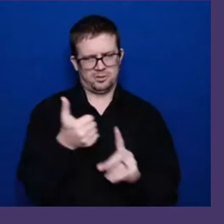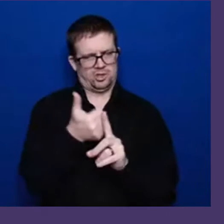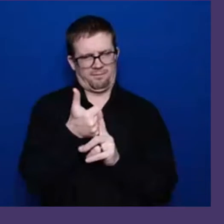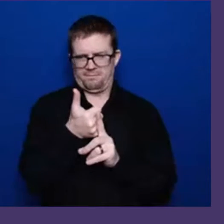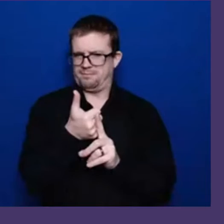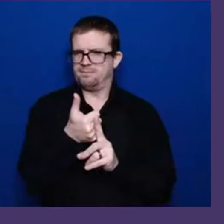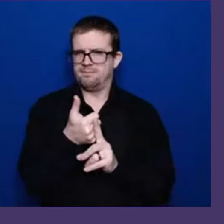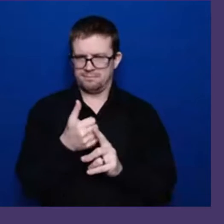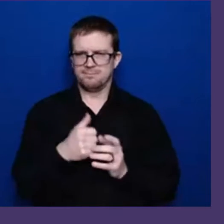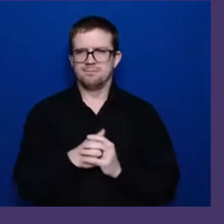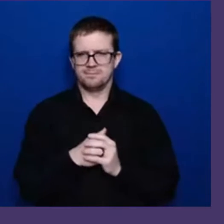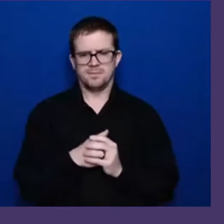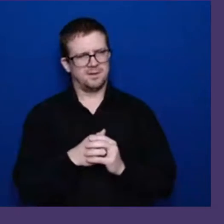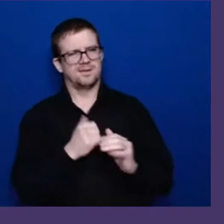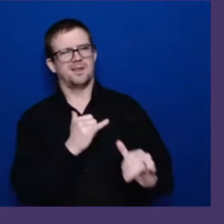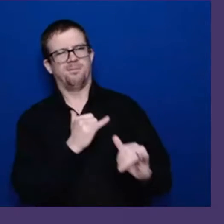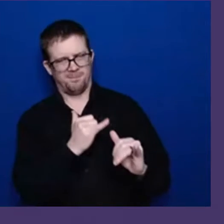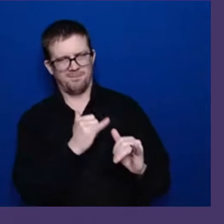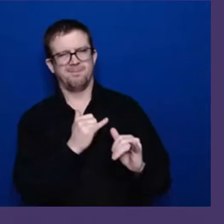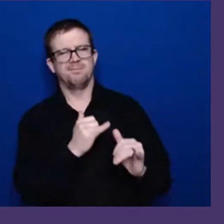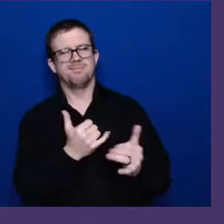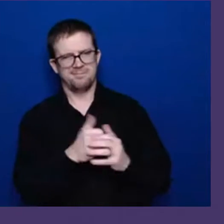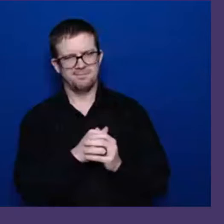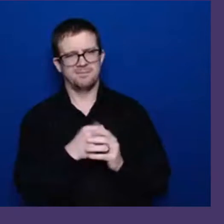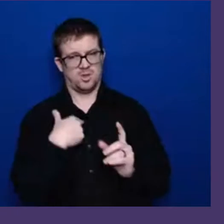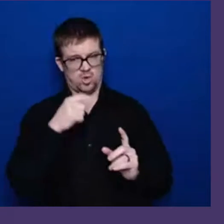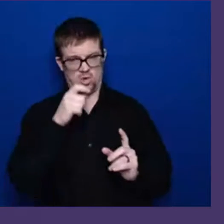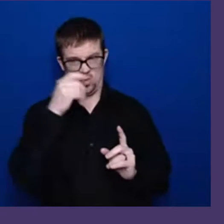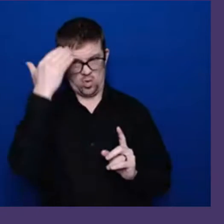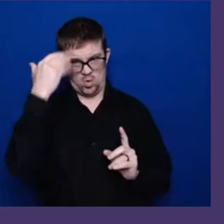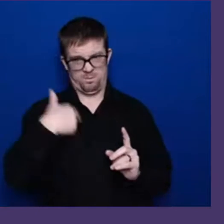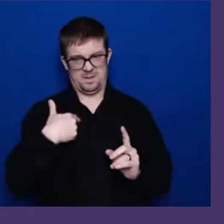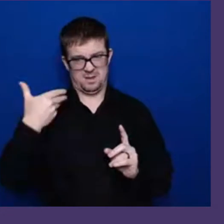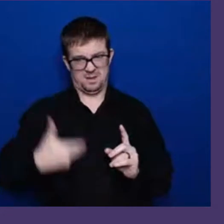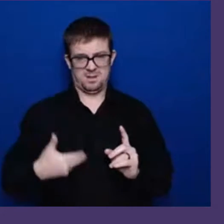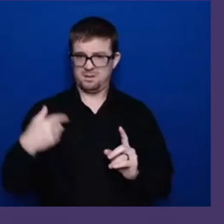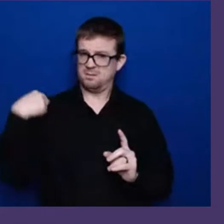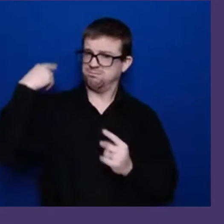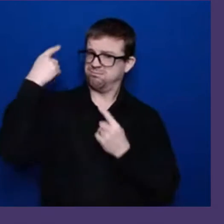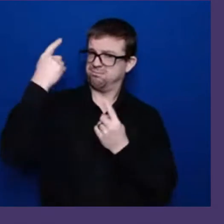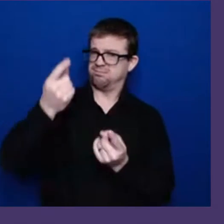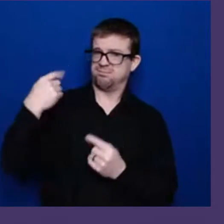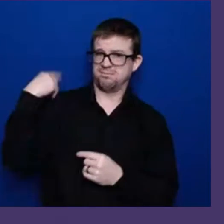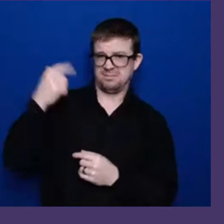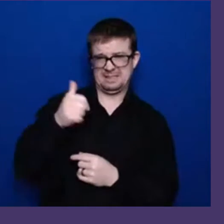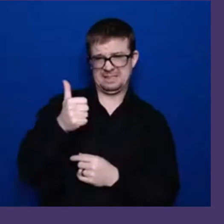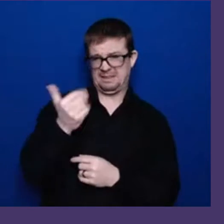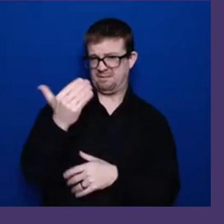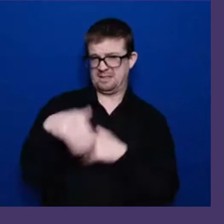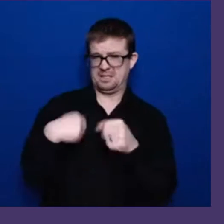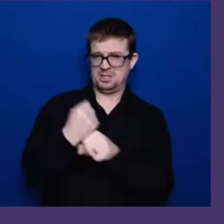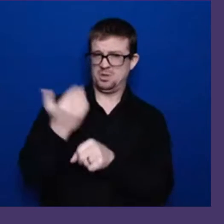now and these last umpteen years of me advocating like, "I'm a black disabled woman."